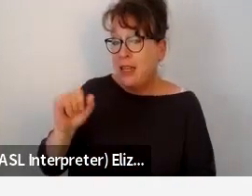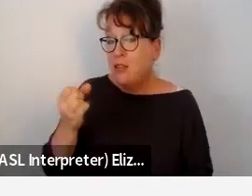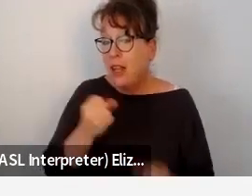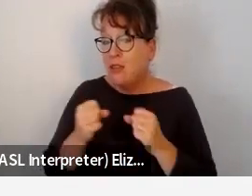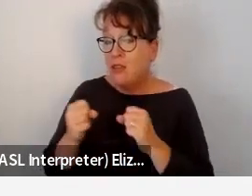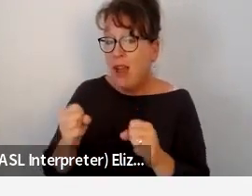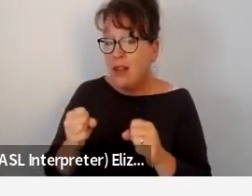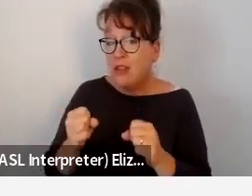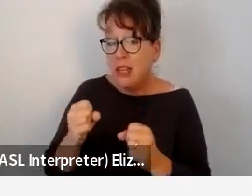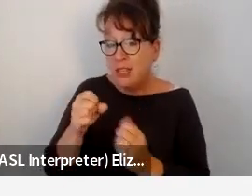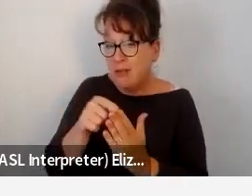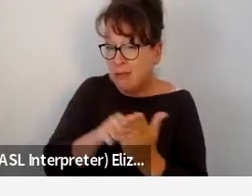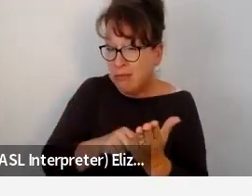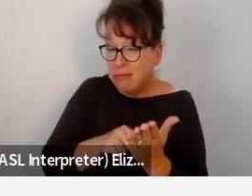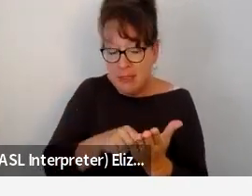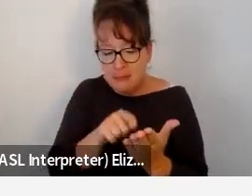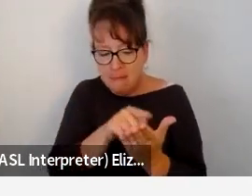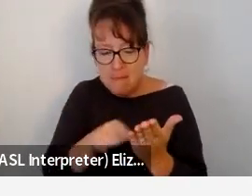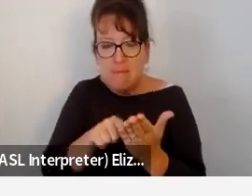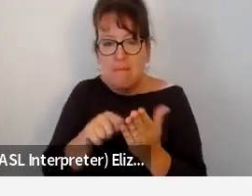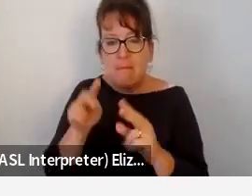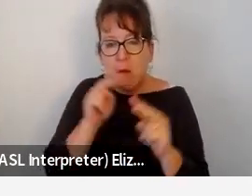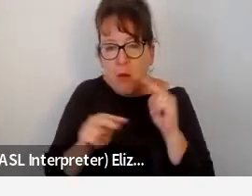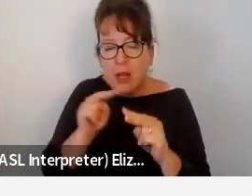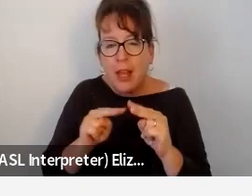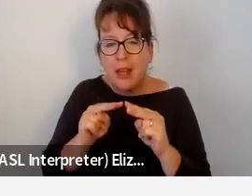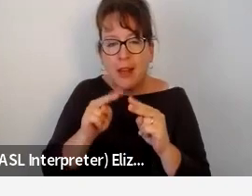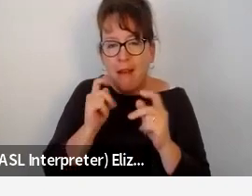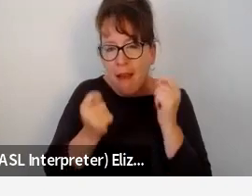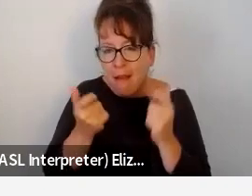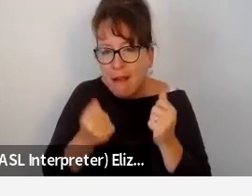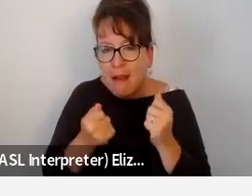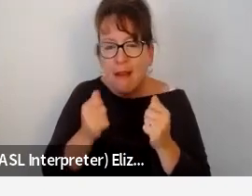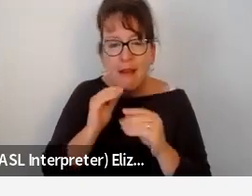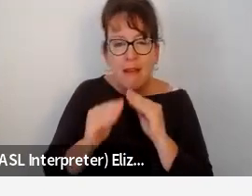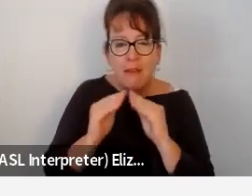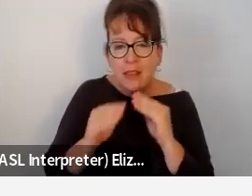be good to take up at this point.